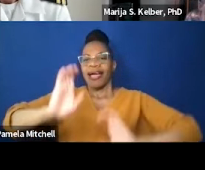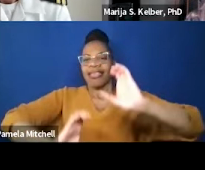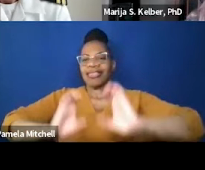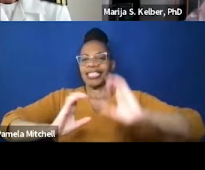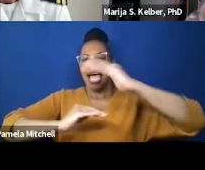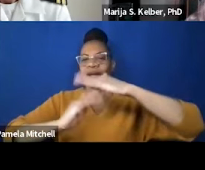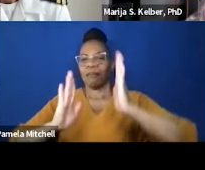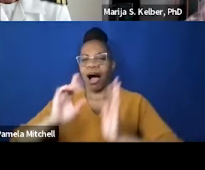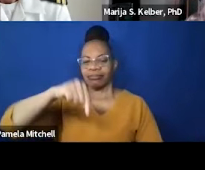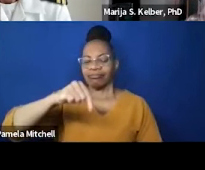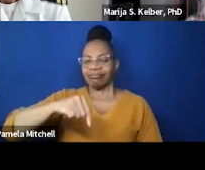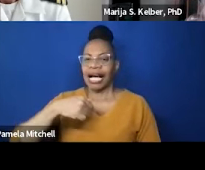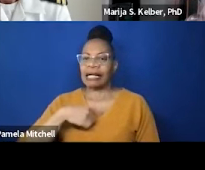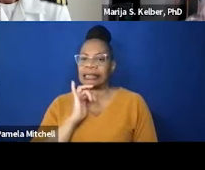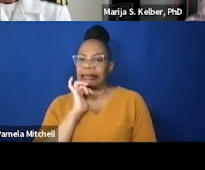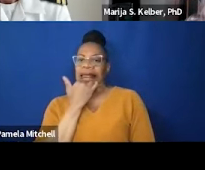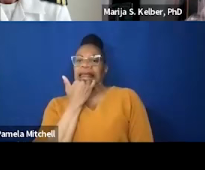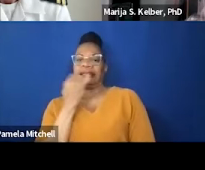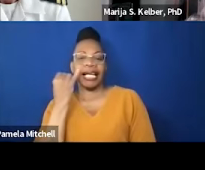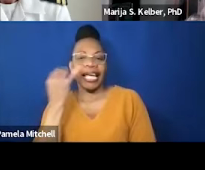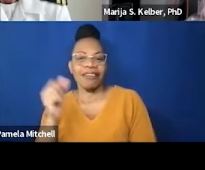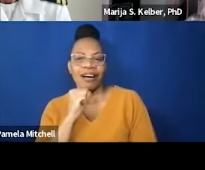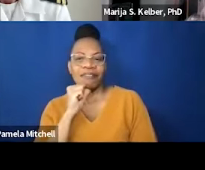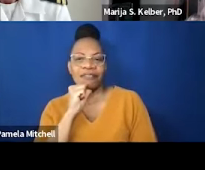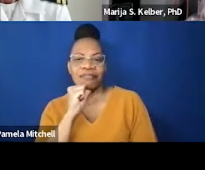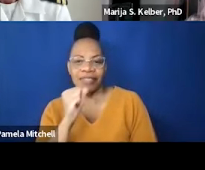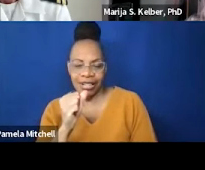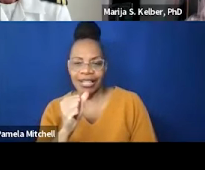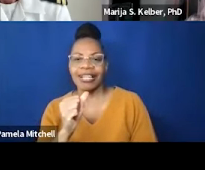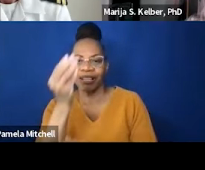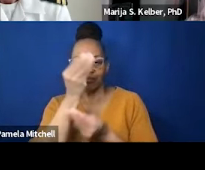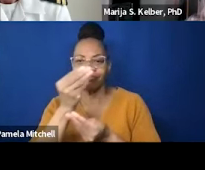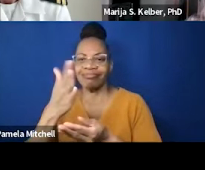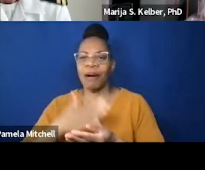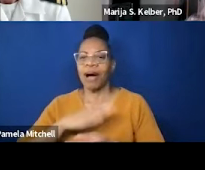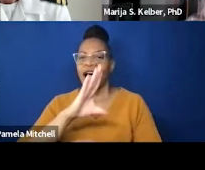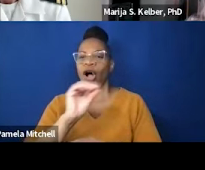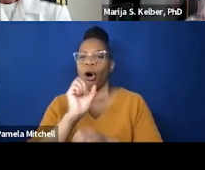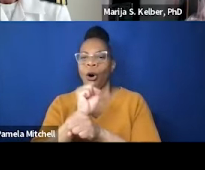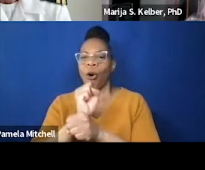I would be remiss if I did not shout out to several of my colleagues from Colorado.